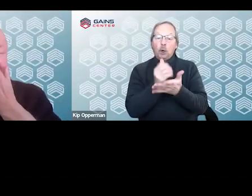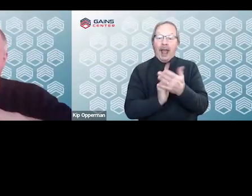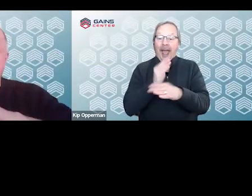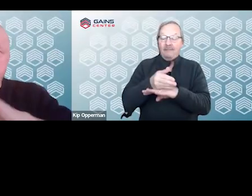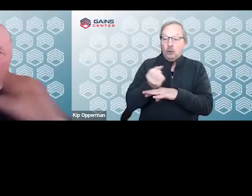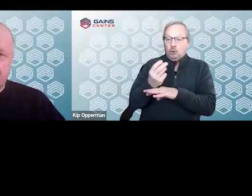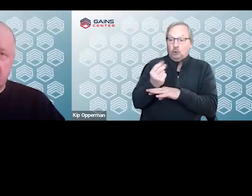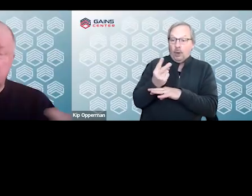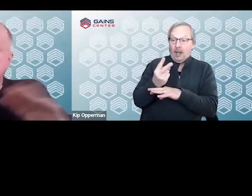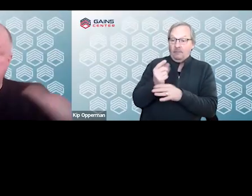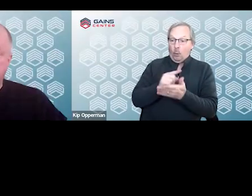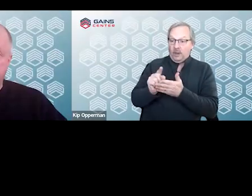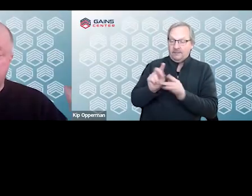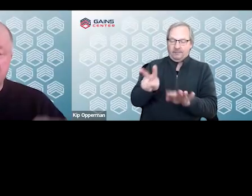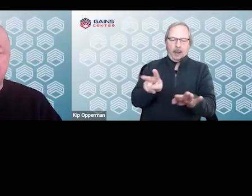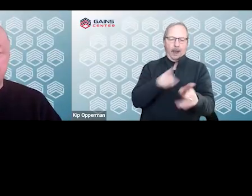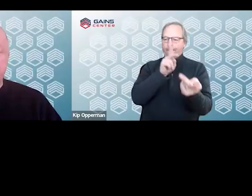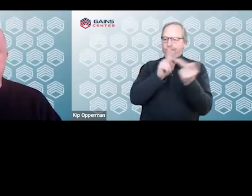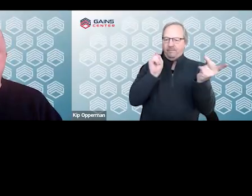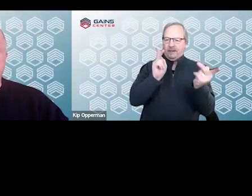if they've done it perfectly, which nobody does,